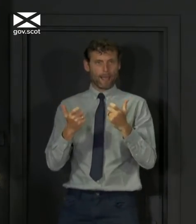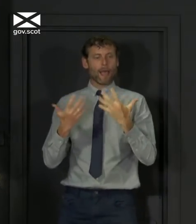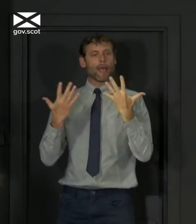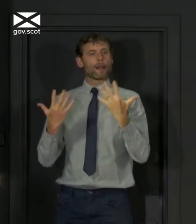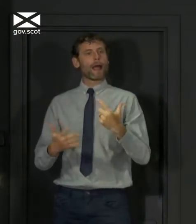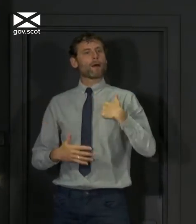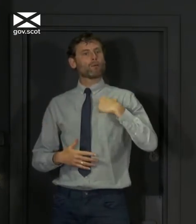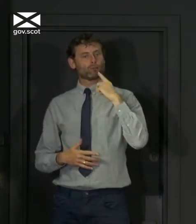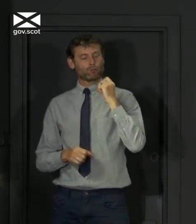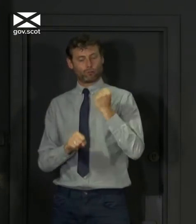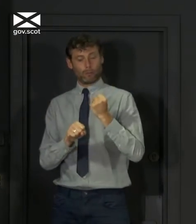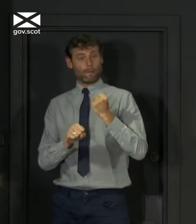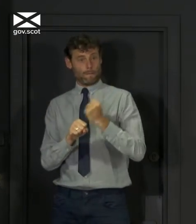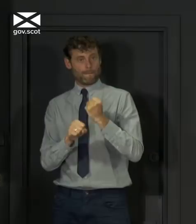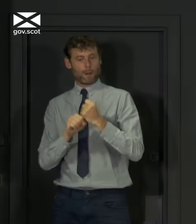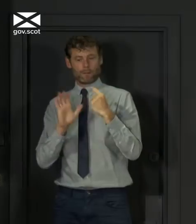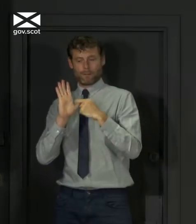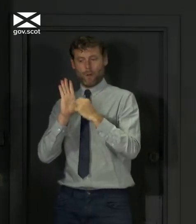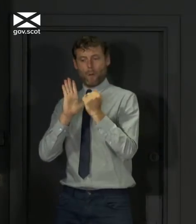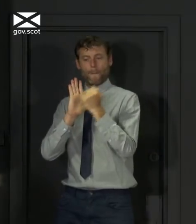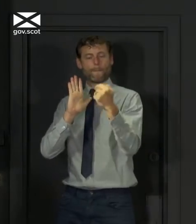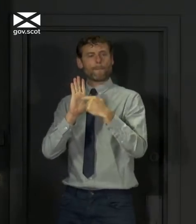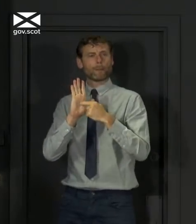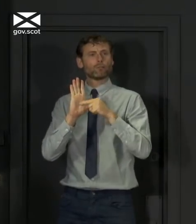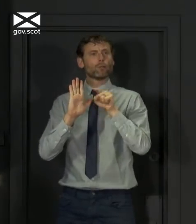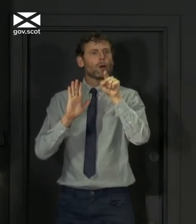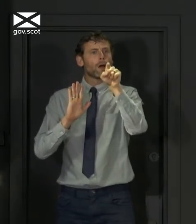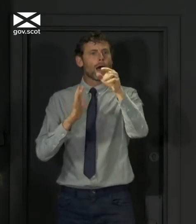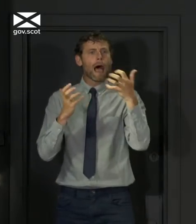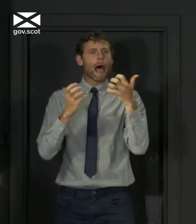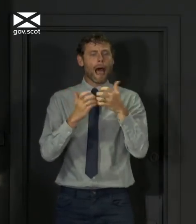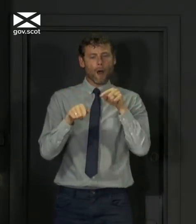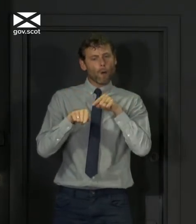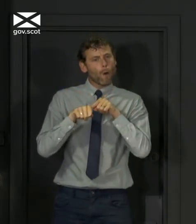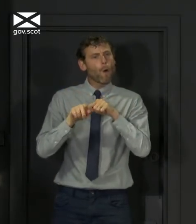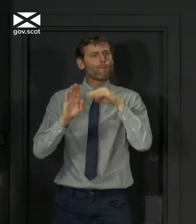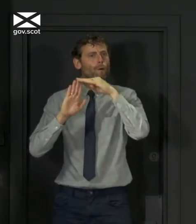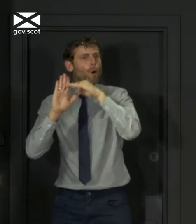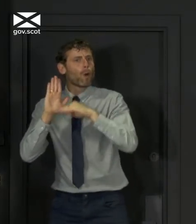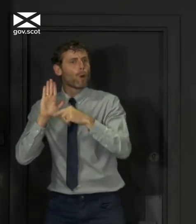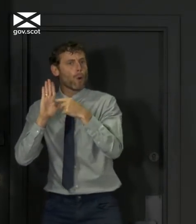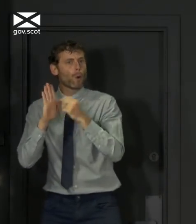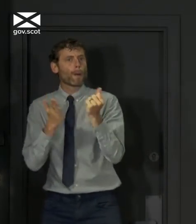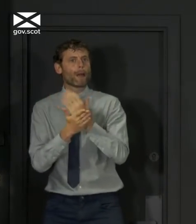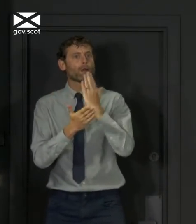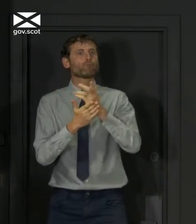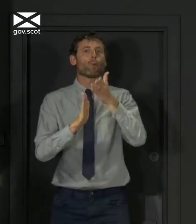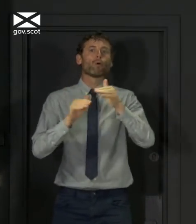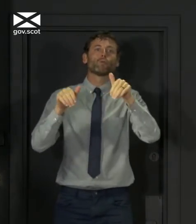that sets out the basic rules that all of us need to follow, in order to keep safe ourselves, and to help keep others safe too.